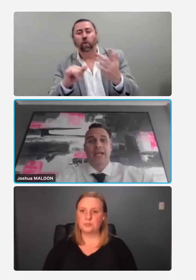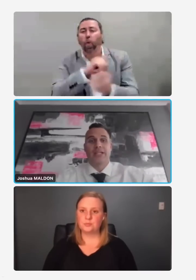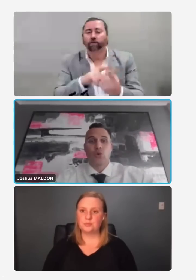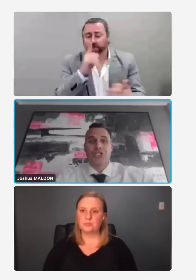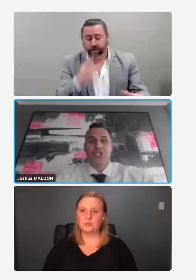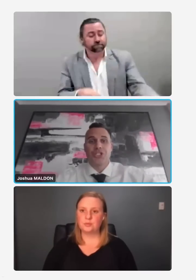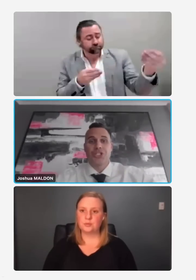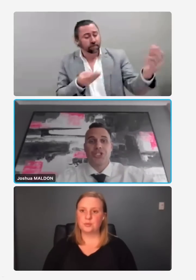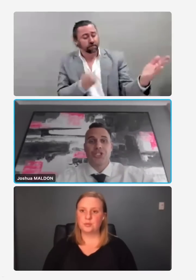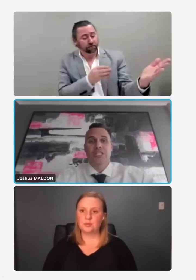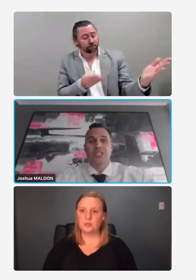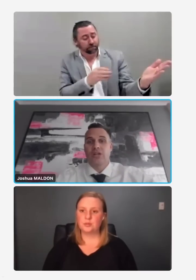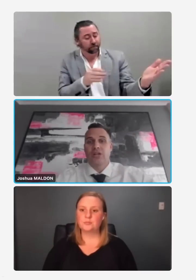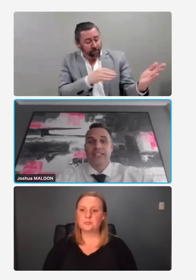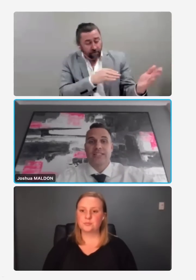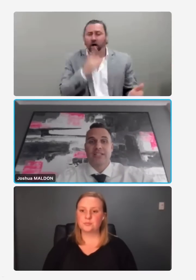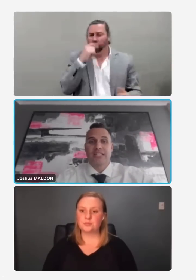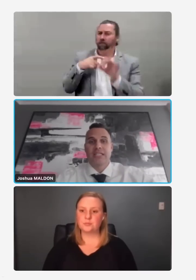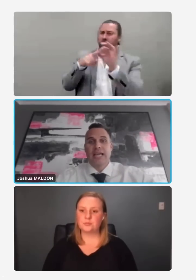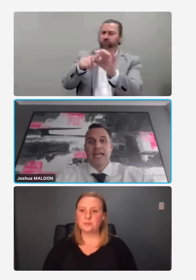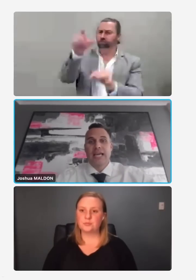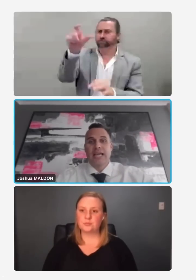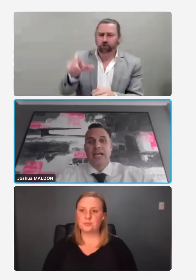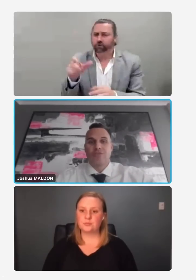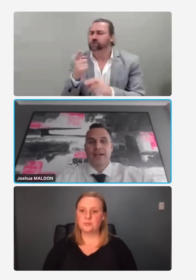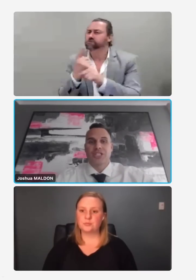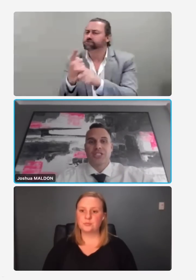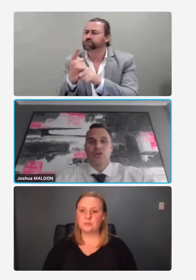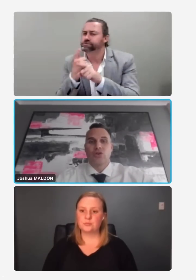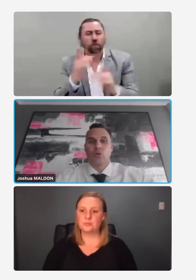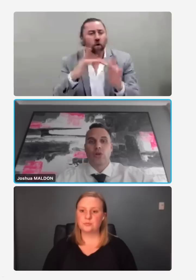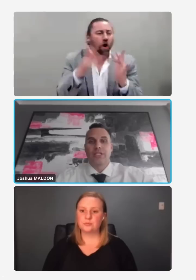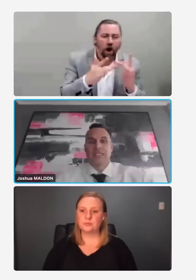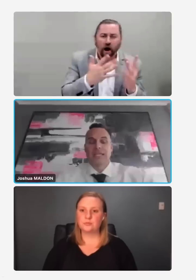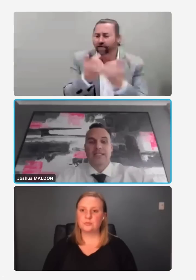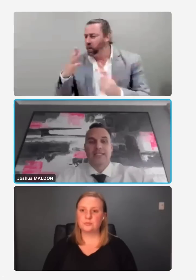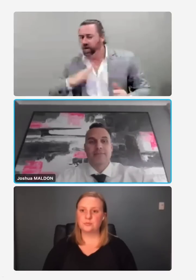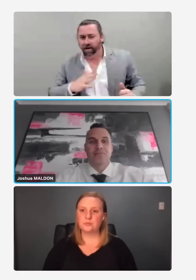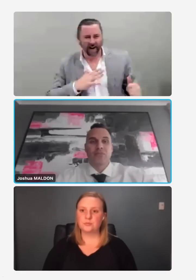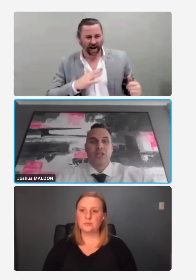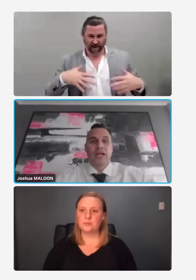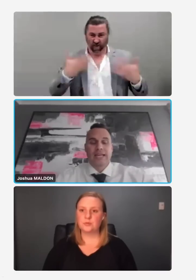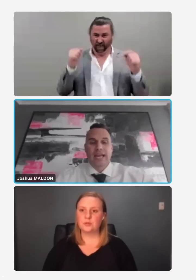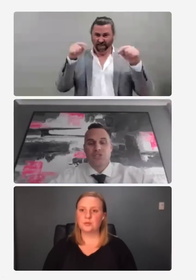available to answer questions, assist with online activities and go through the fact sheets on quality standards.